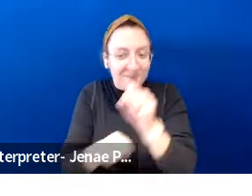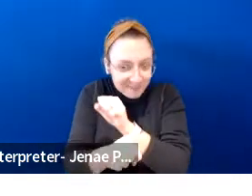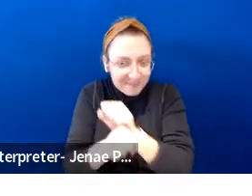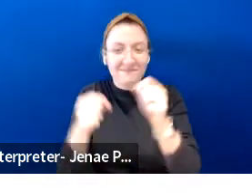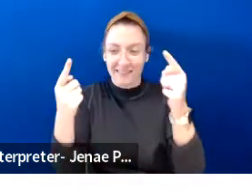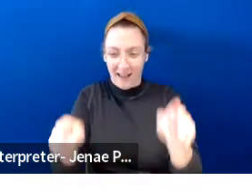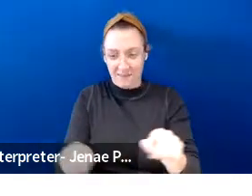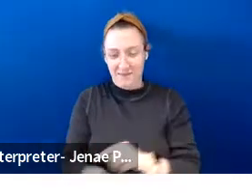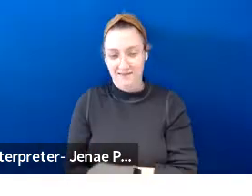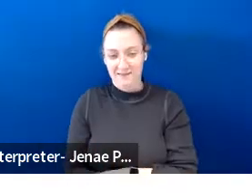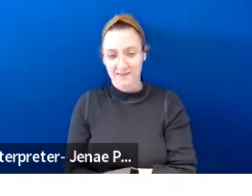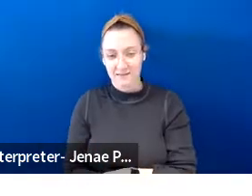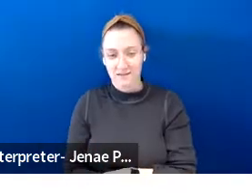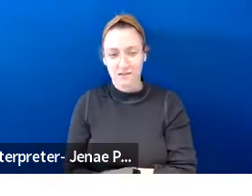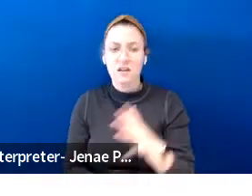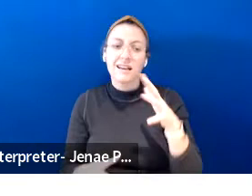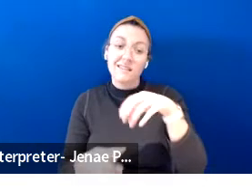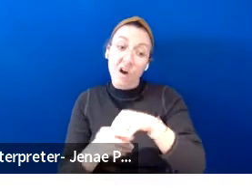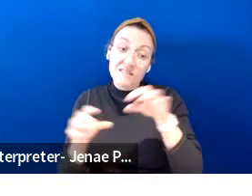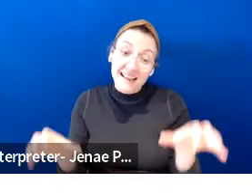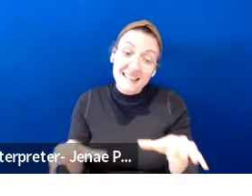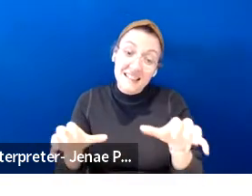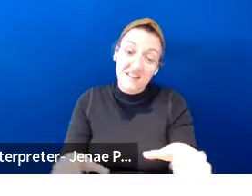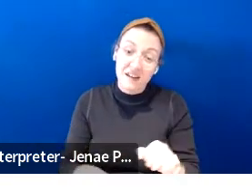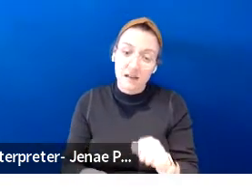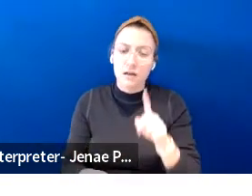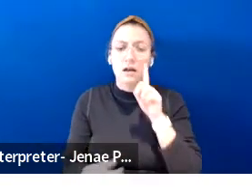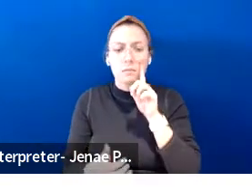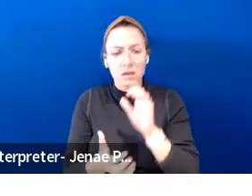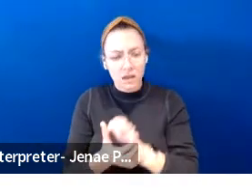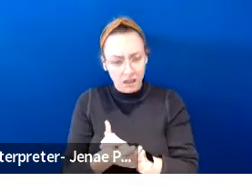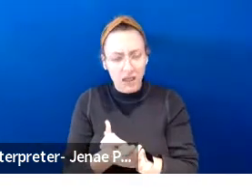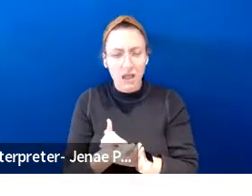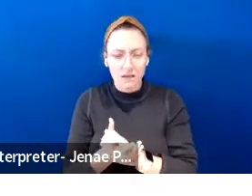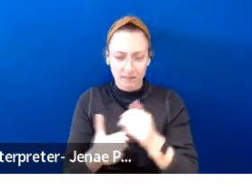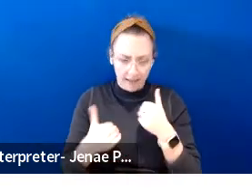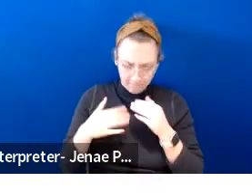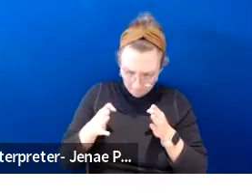It involves activity, a belief that there's a pathway so that there's a way to the